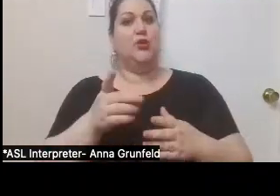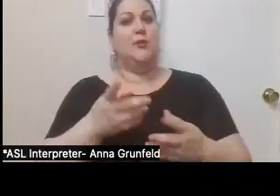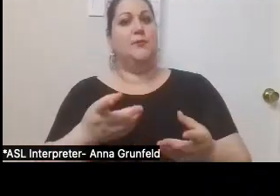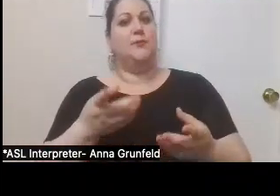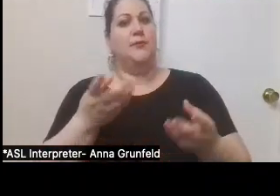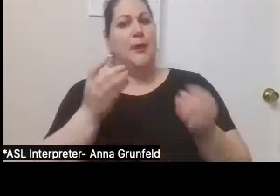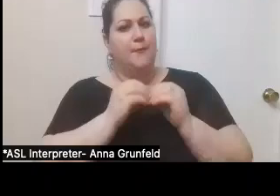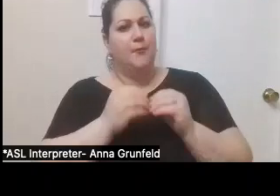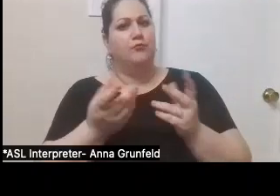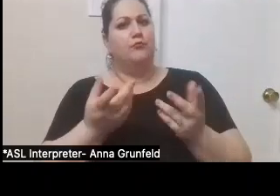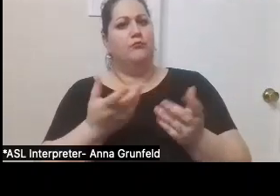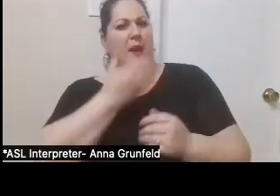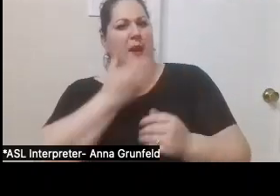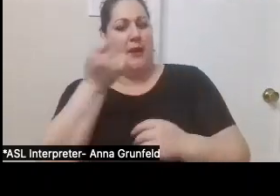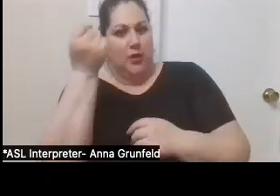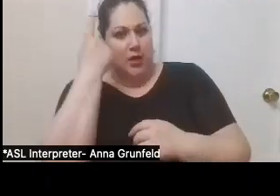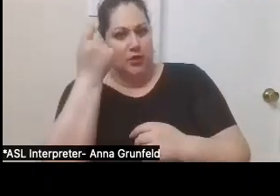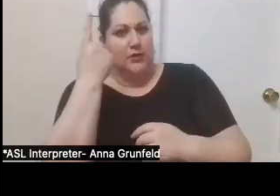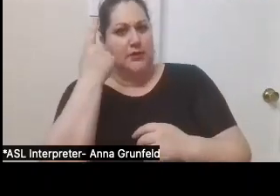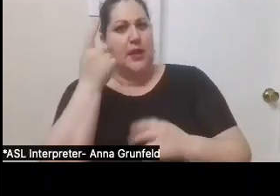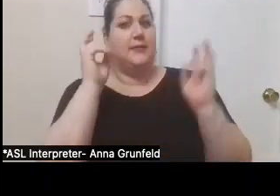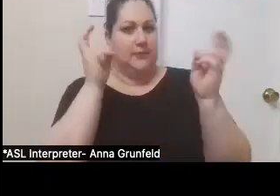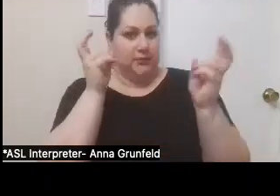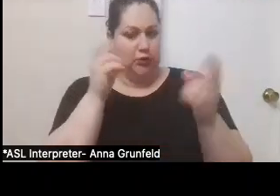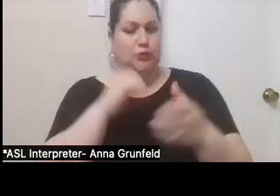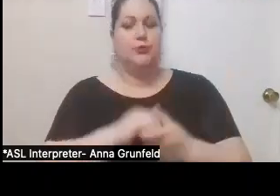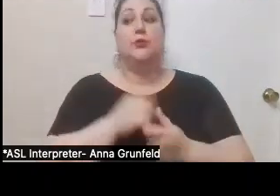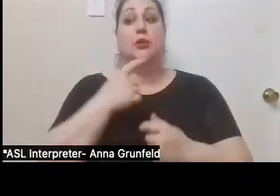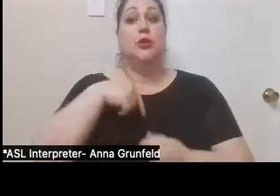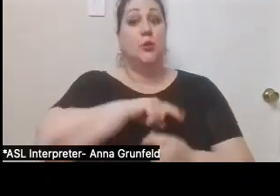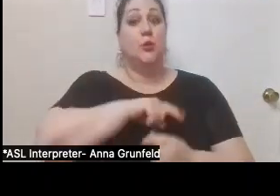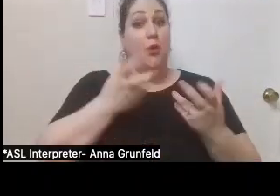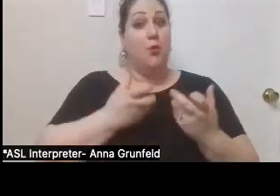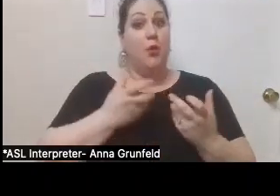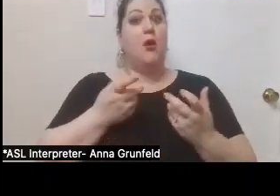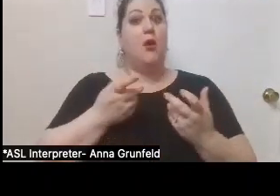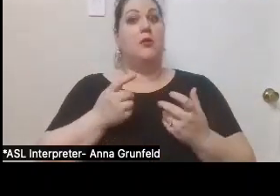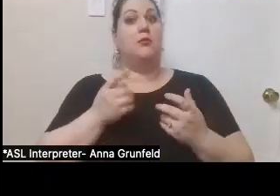And what we wanted was endorsement at the senior leadership level,